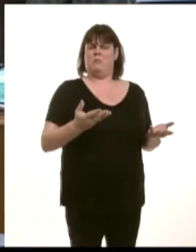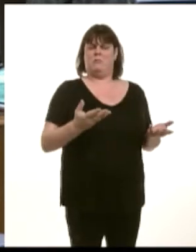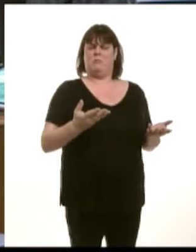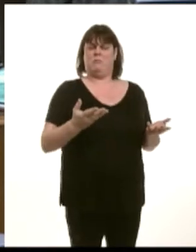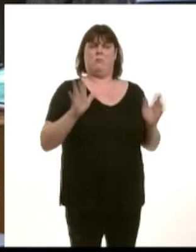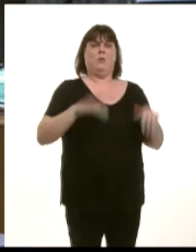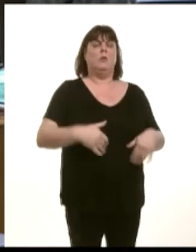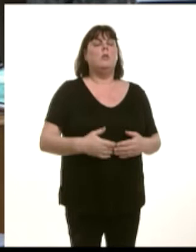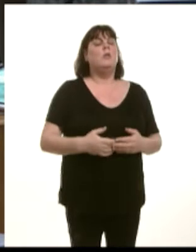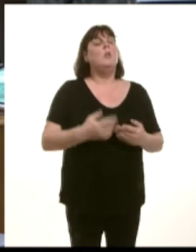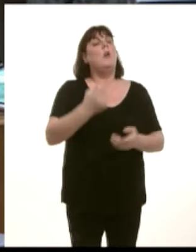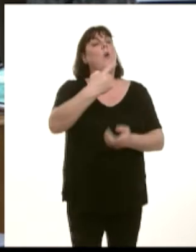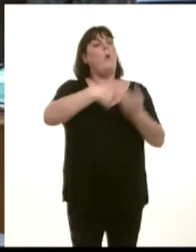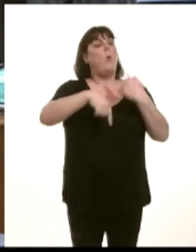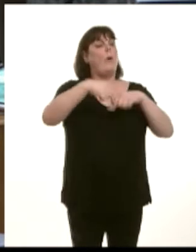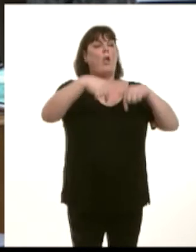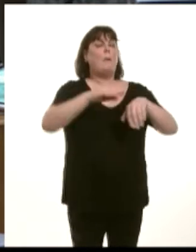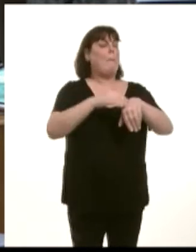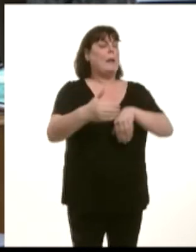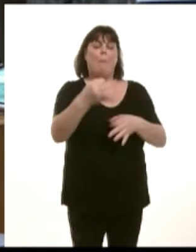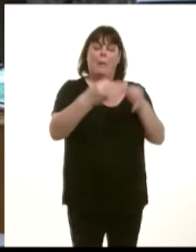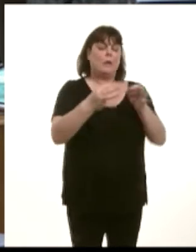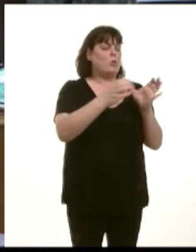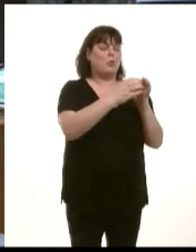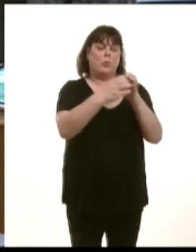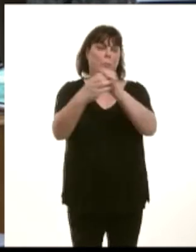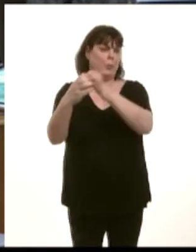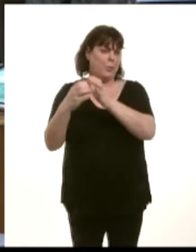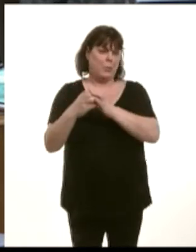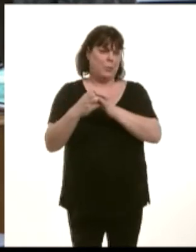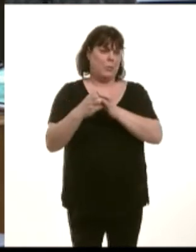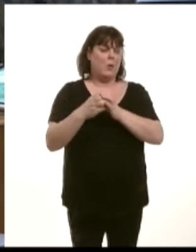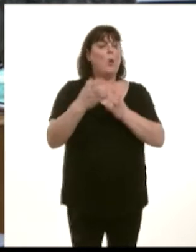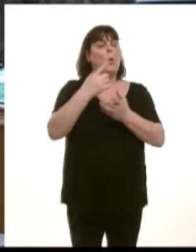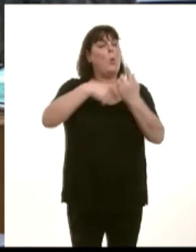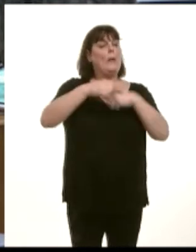Chamber will face, regardless of party—and, indeed, in Westminster as well—will be how to deal with ever-increasing demand.